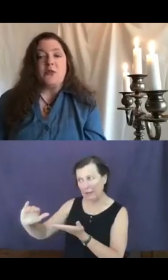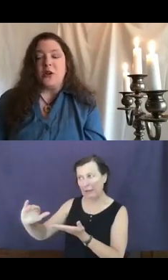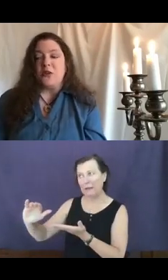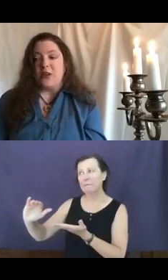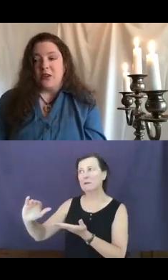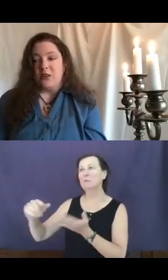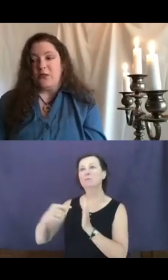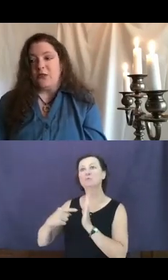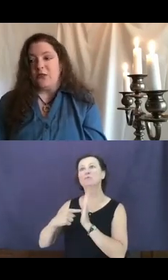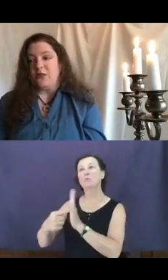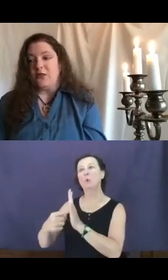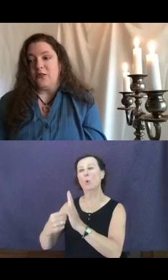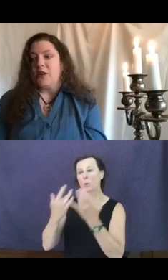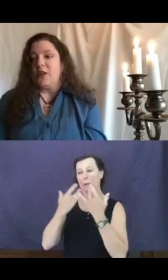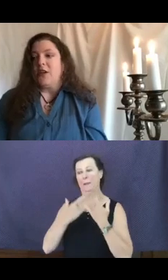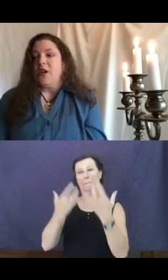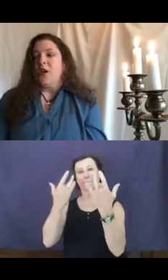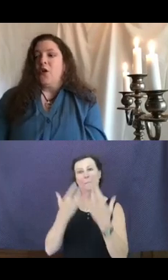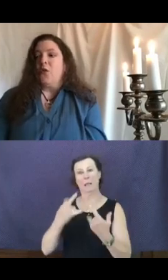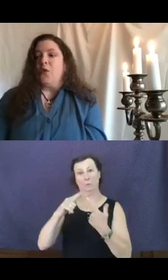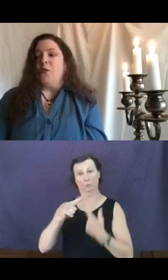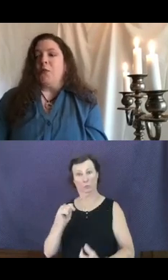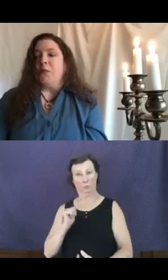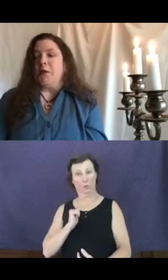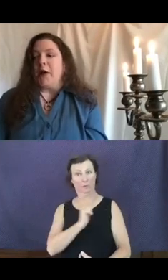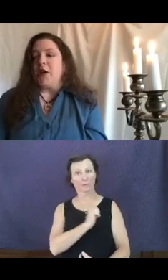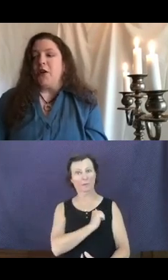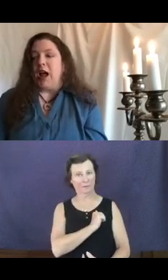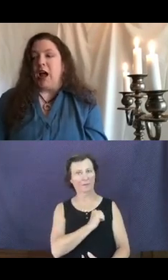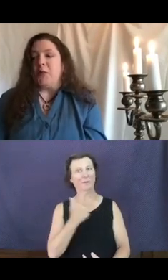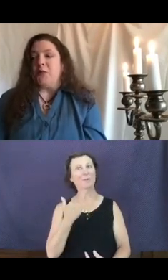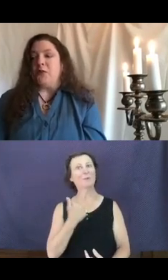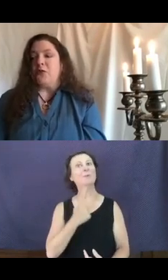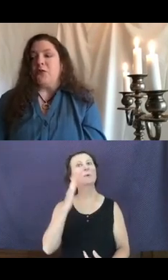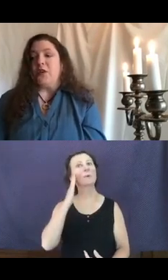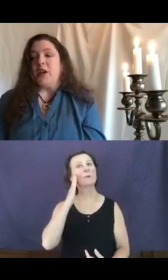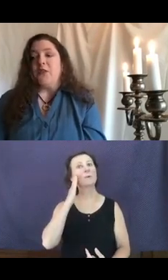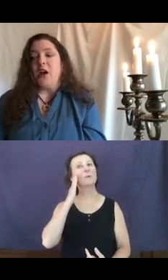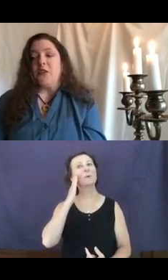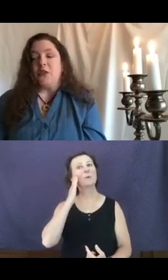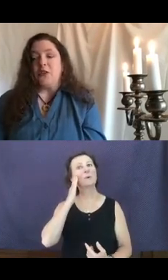ourselves we will be better apt to forgive others